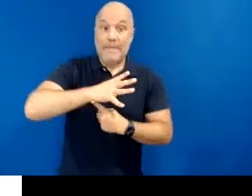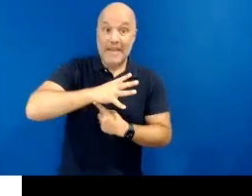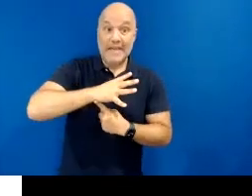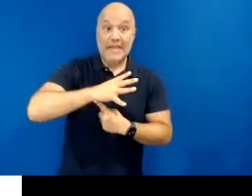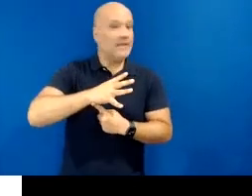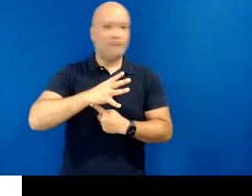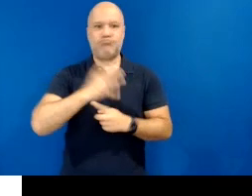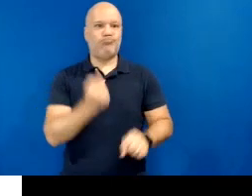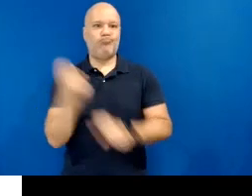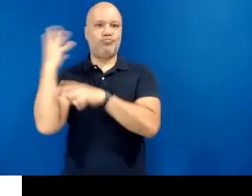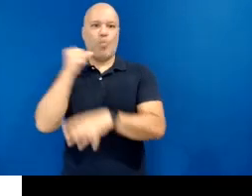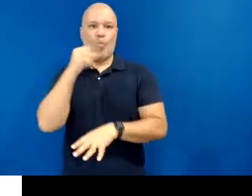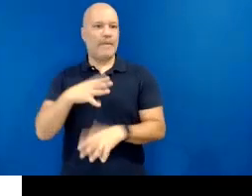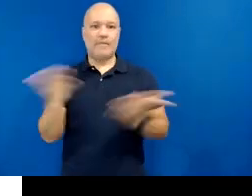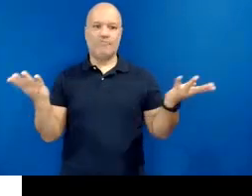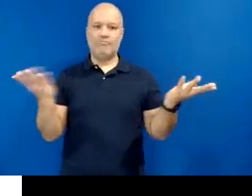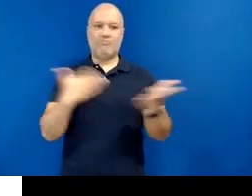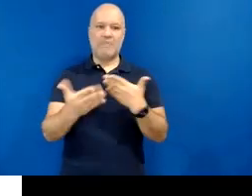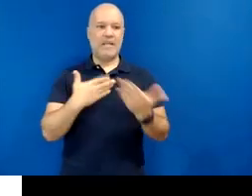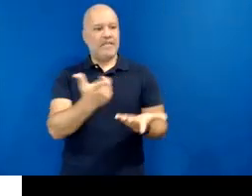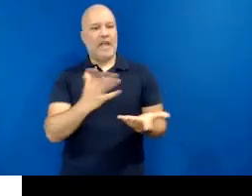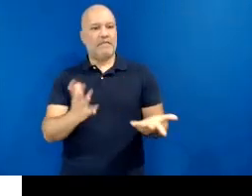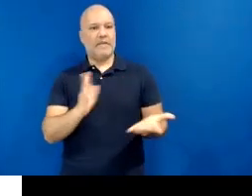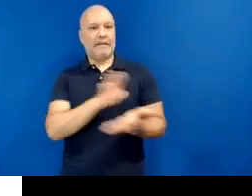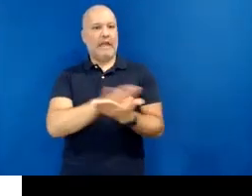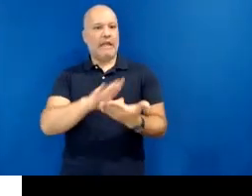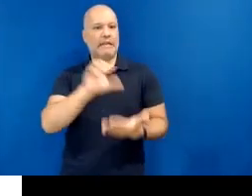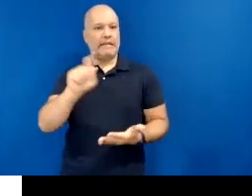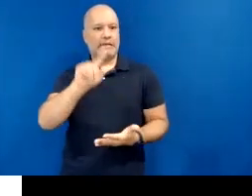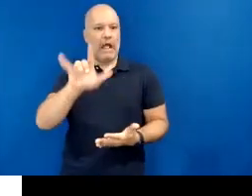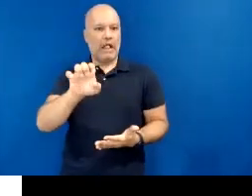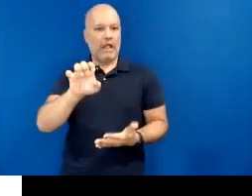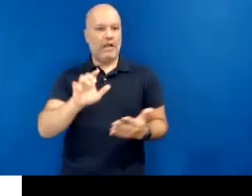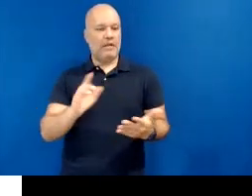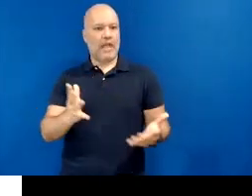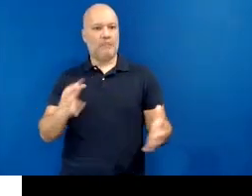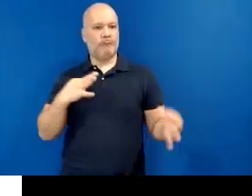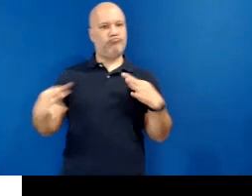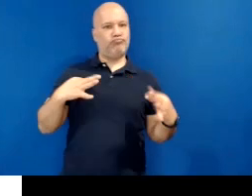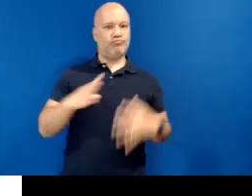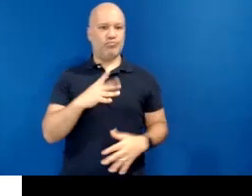They're stylish, they're fashionable. Right. There's no judgment on that. But lately, Amari has been having some pain